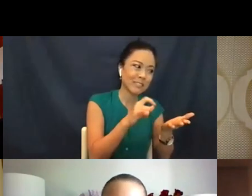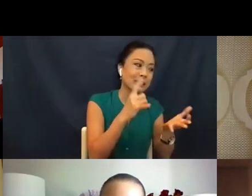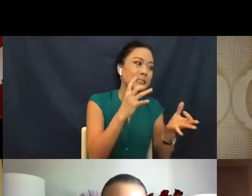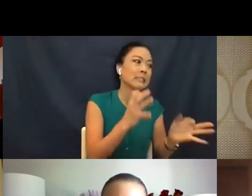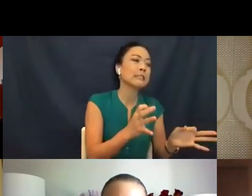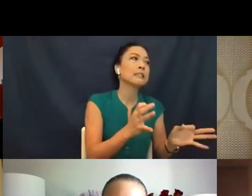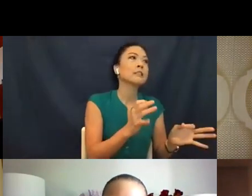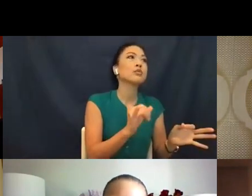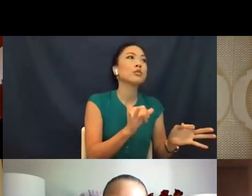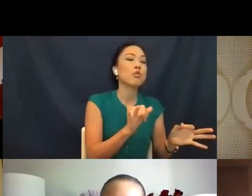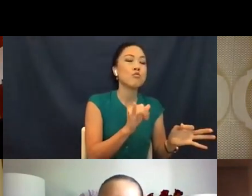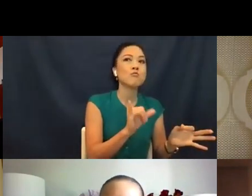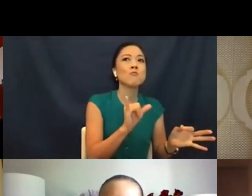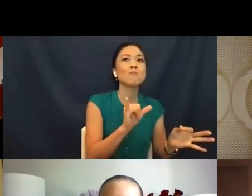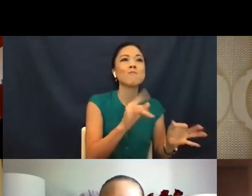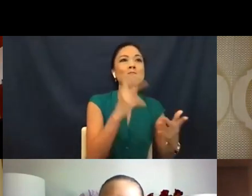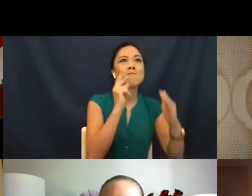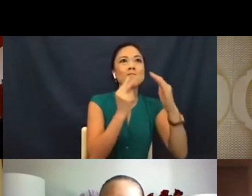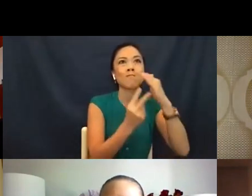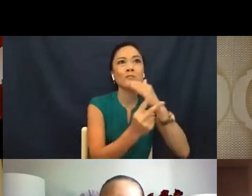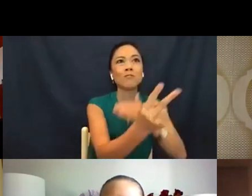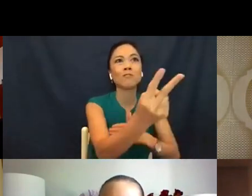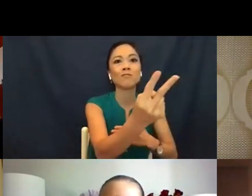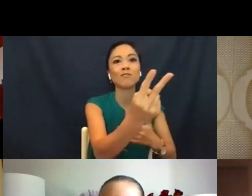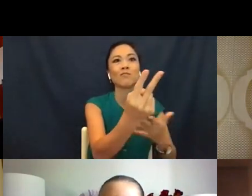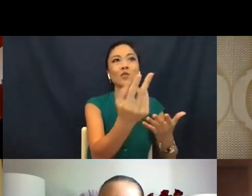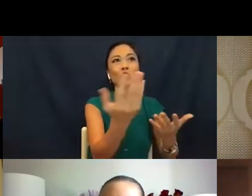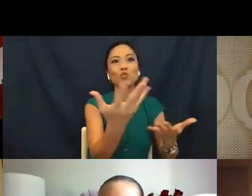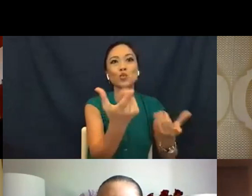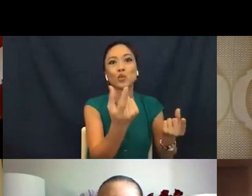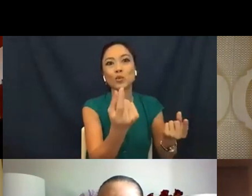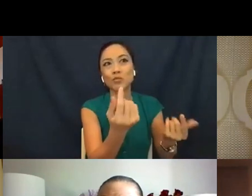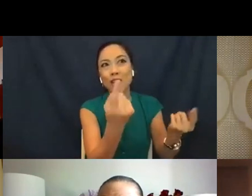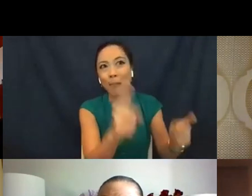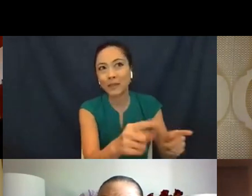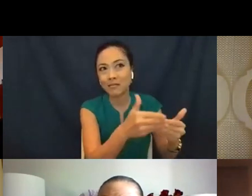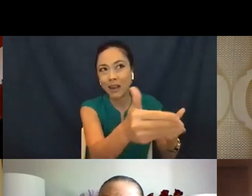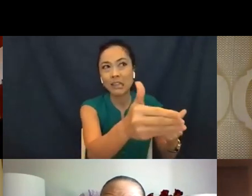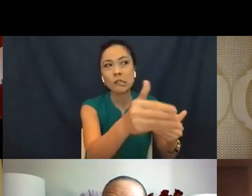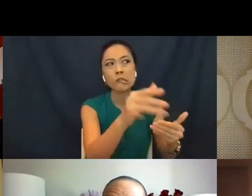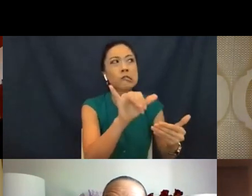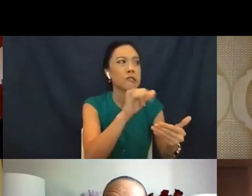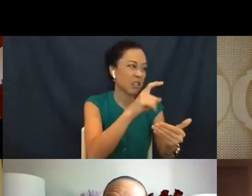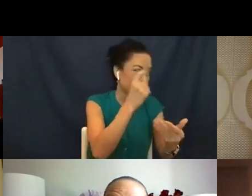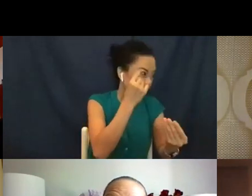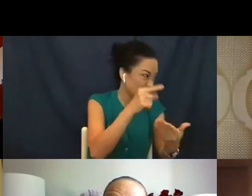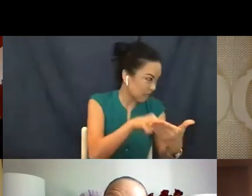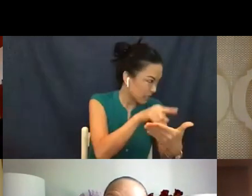world and we were going to have to either have conversations about cancelation or rescheduling.